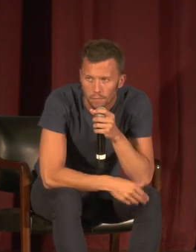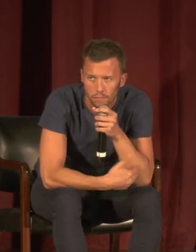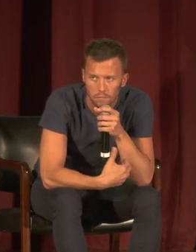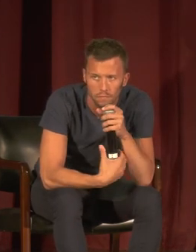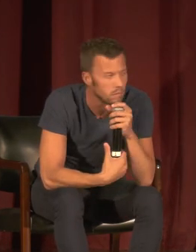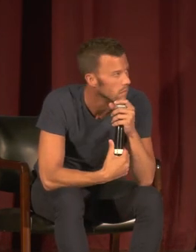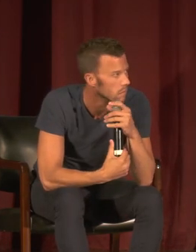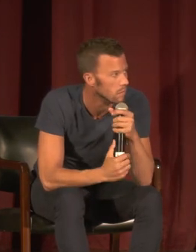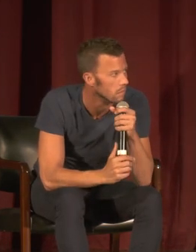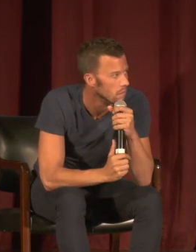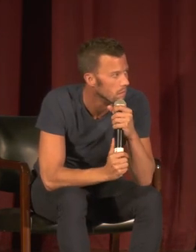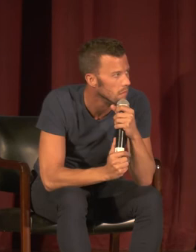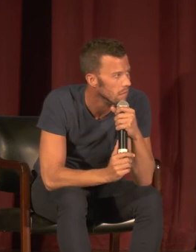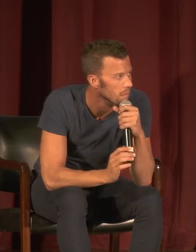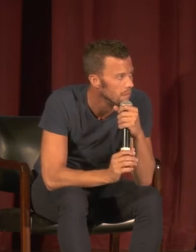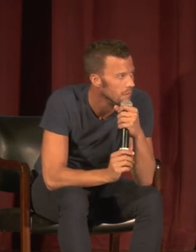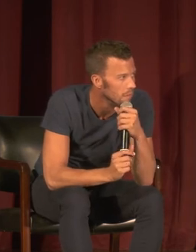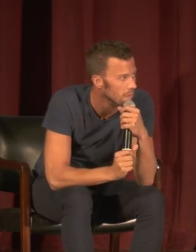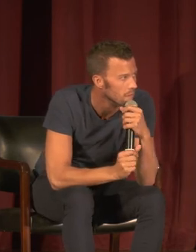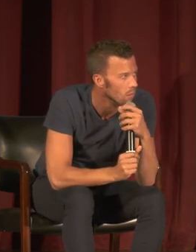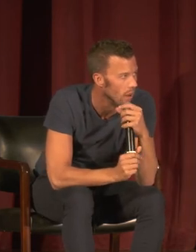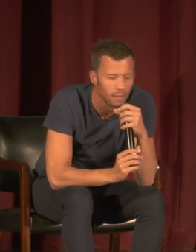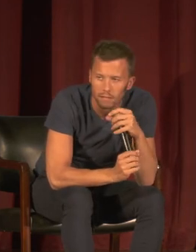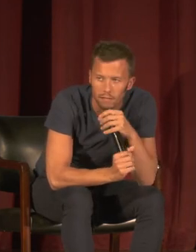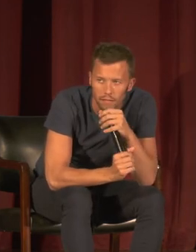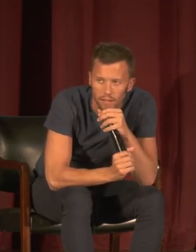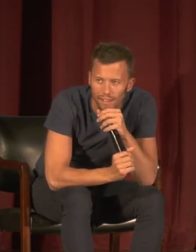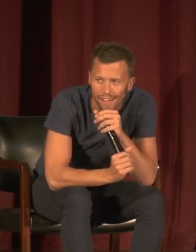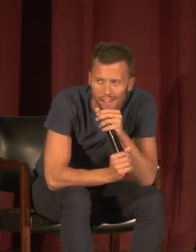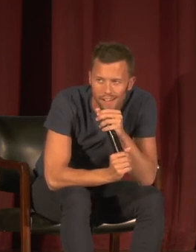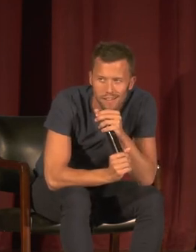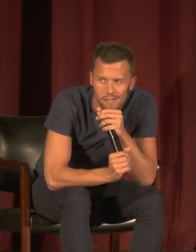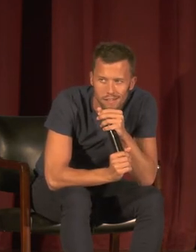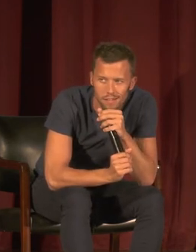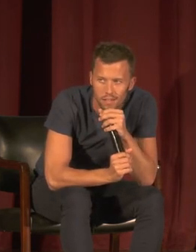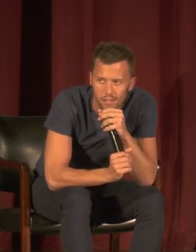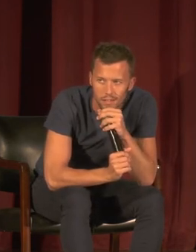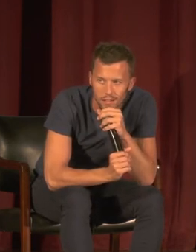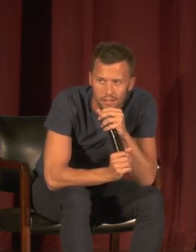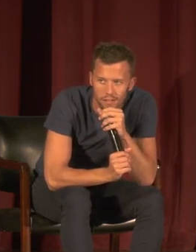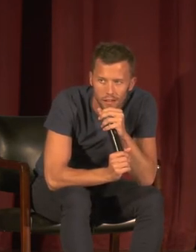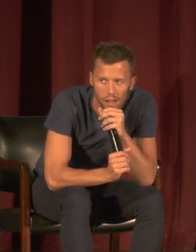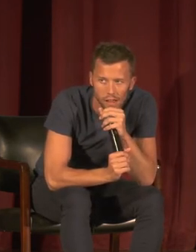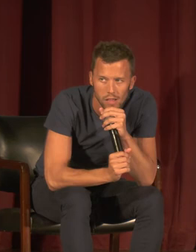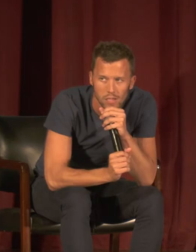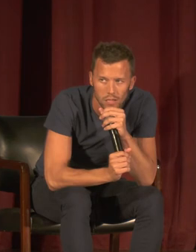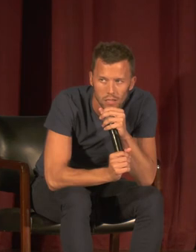So I was just saying that I am Hearing and I am learning sign language in college, and not from the Deaf community.